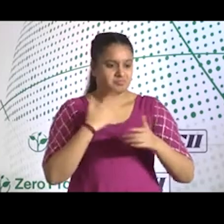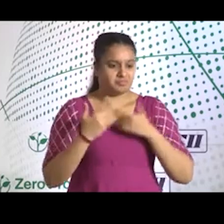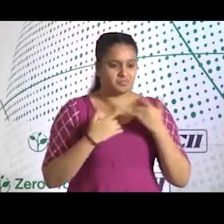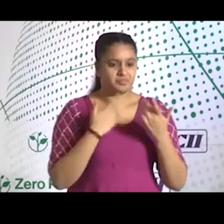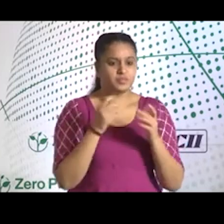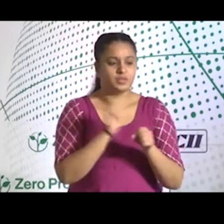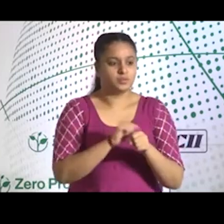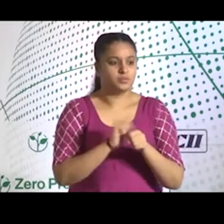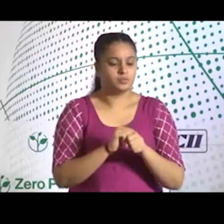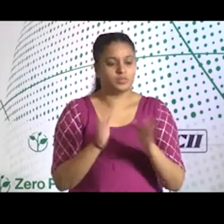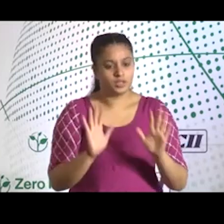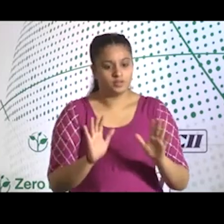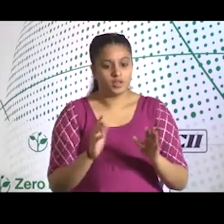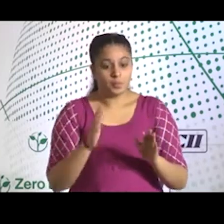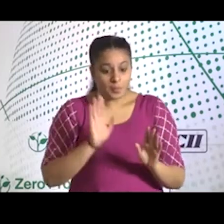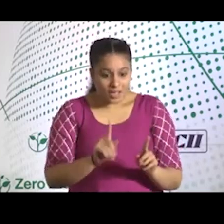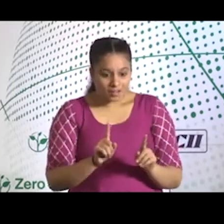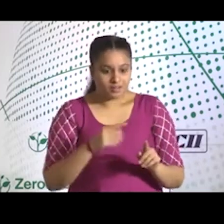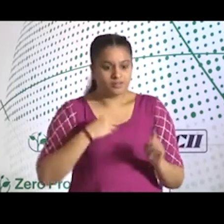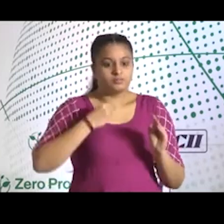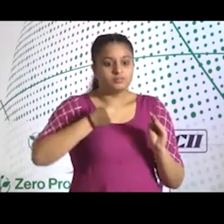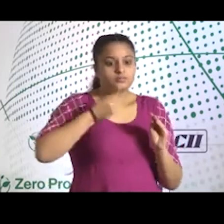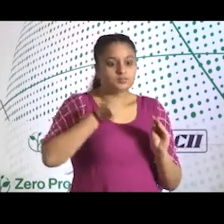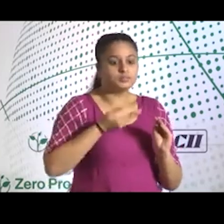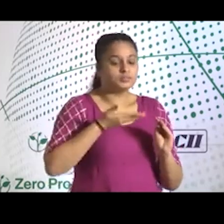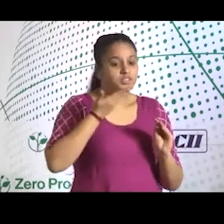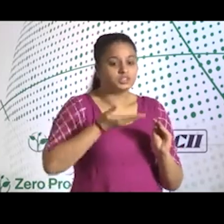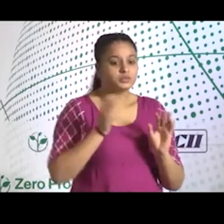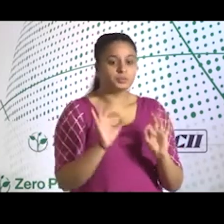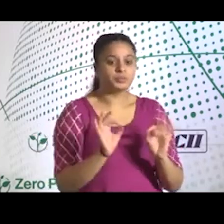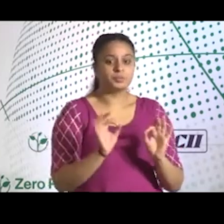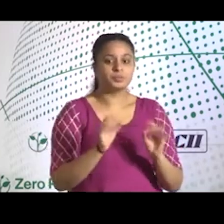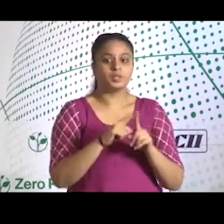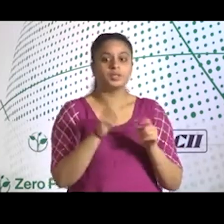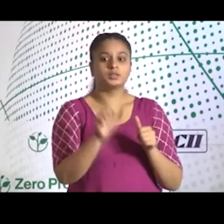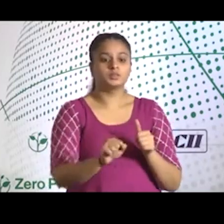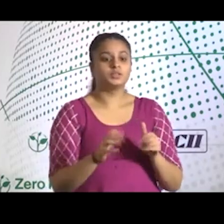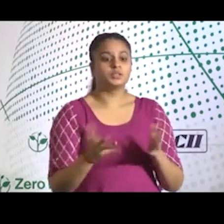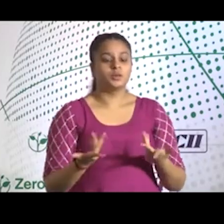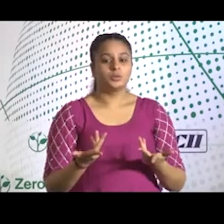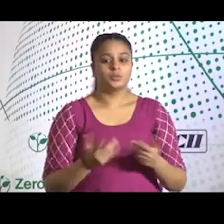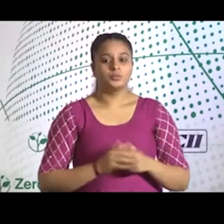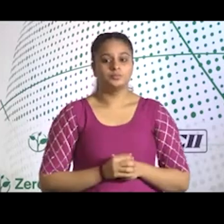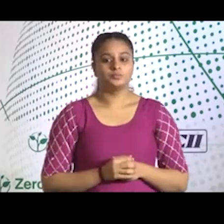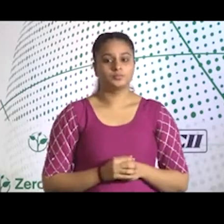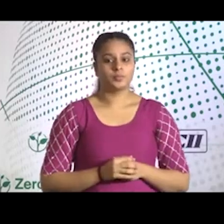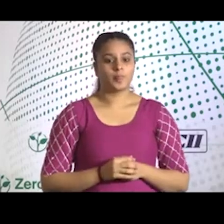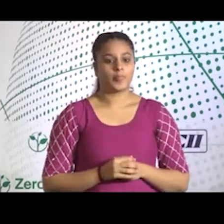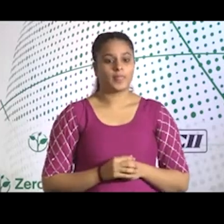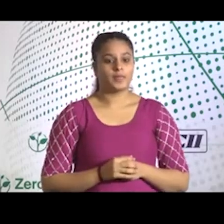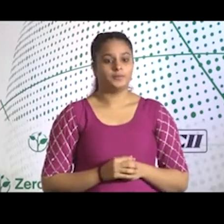but we are not teaching them accessibility right? So I'm also the chair of